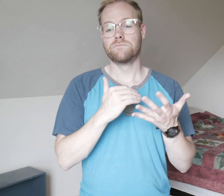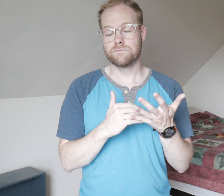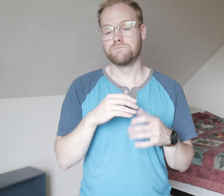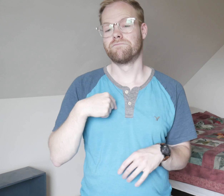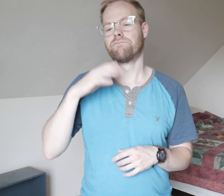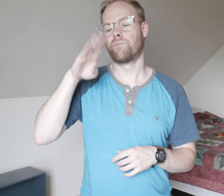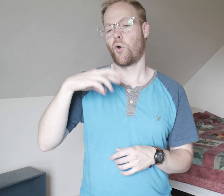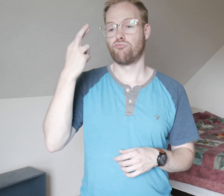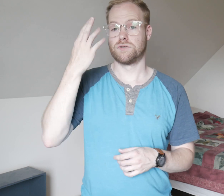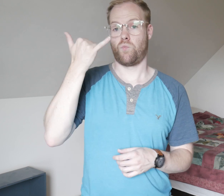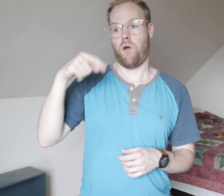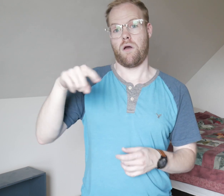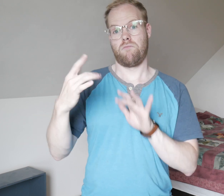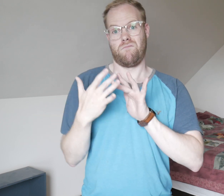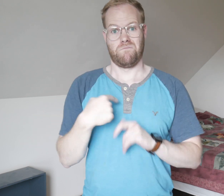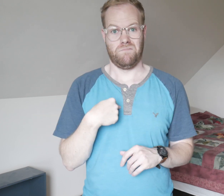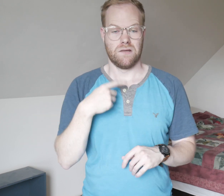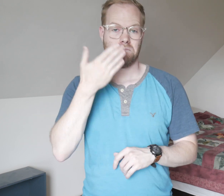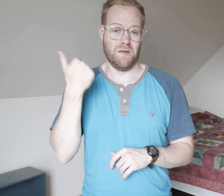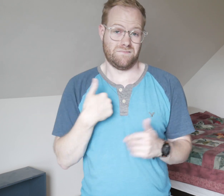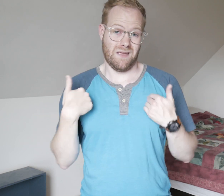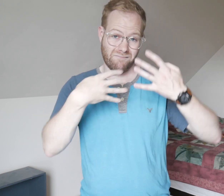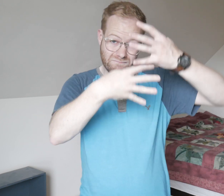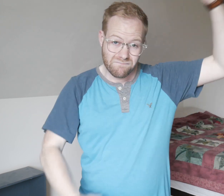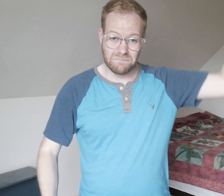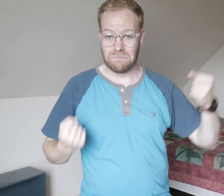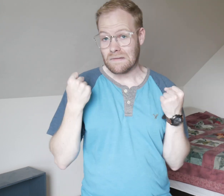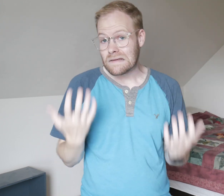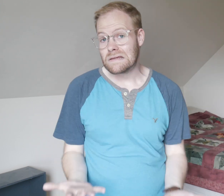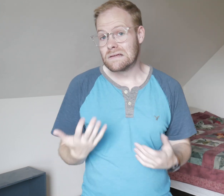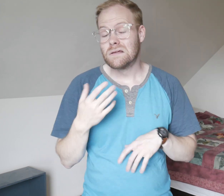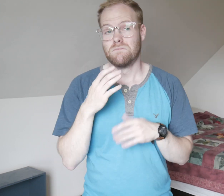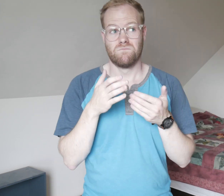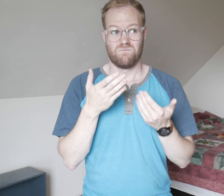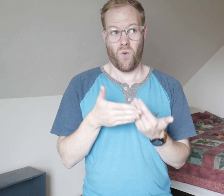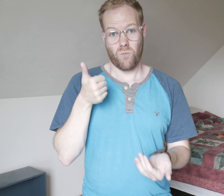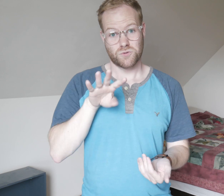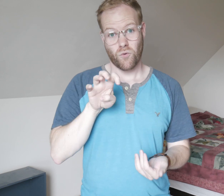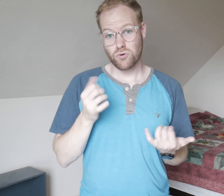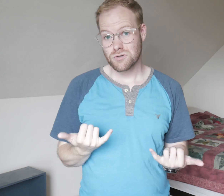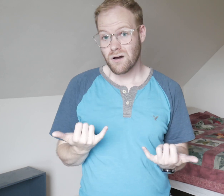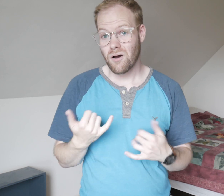Fifth, I know the reason why they contact me is because I have *many* videos, almost 400 now.